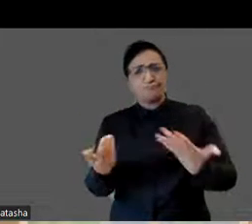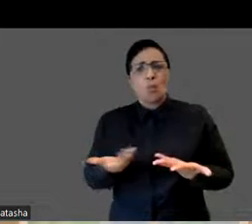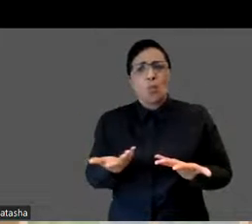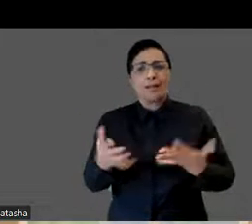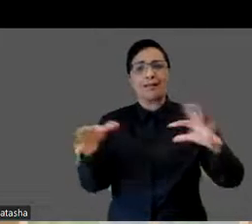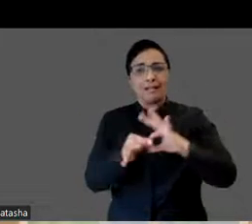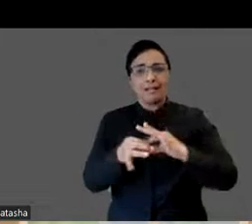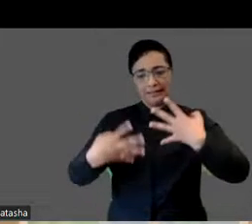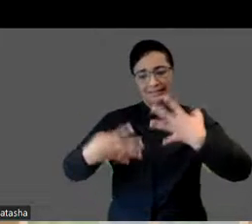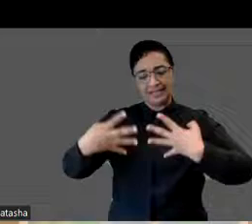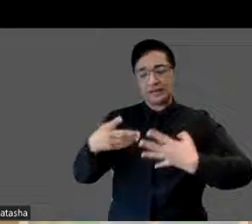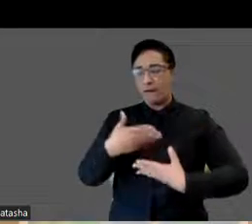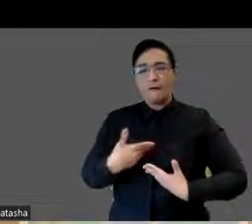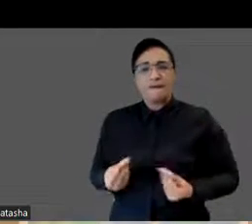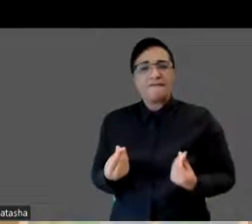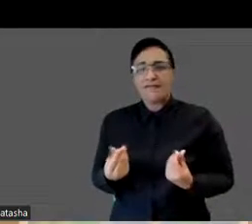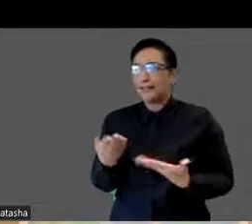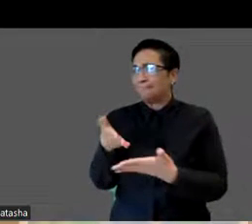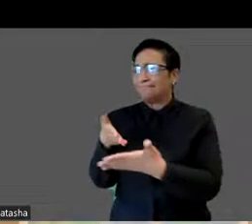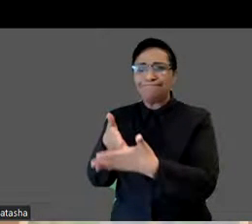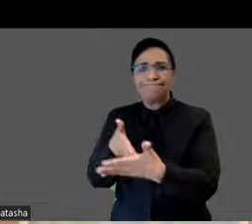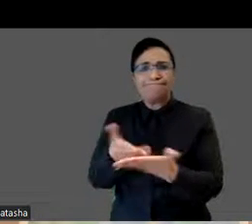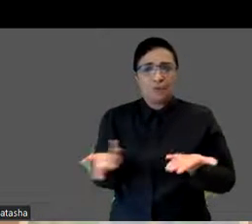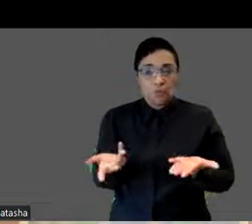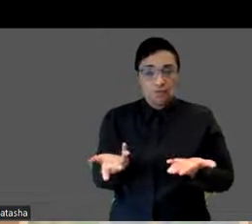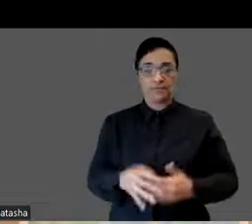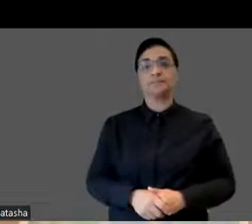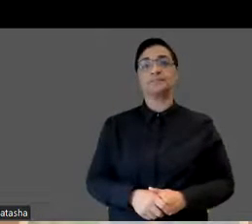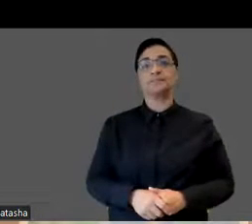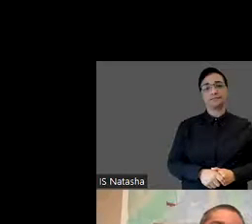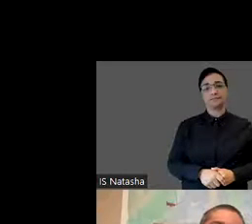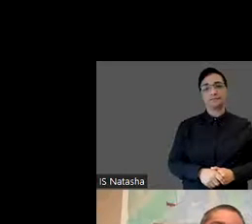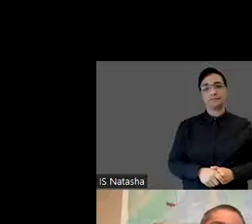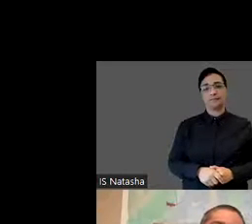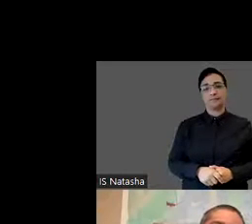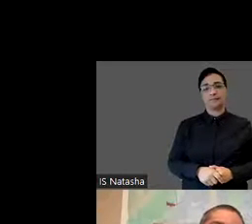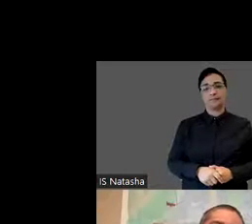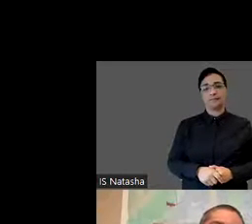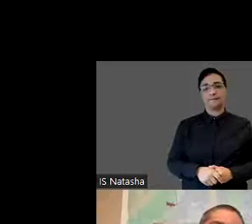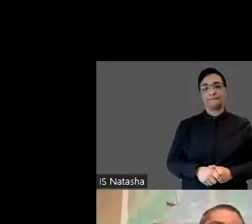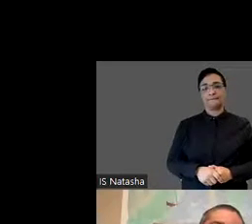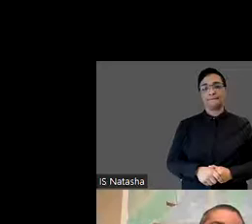not accessing. It was divided into four main topics.